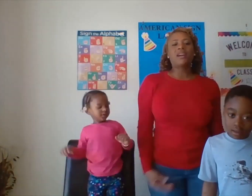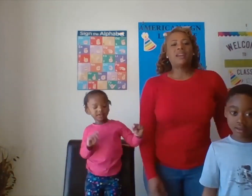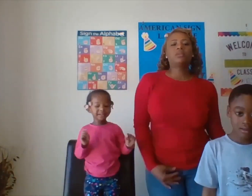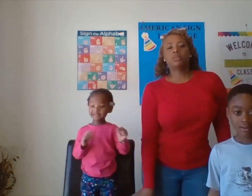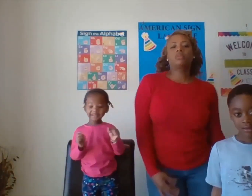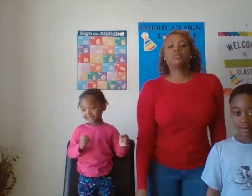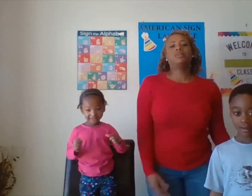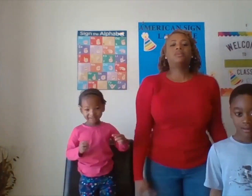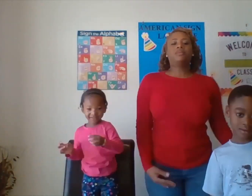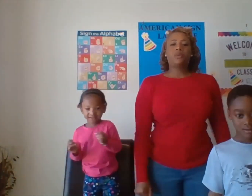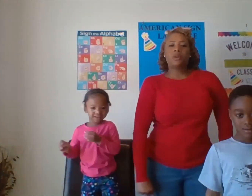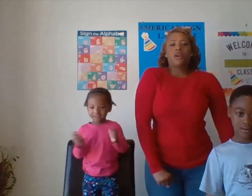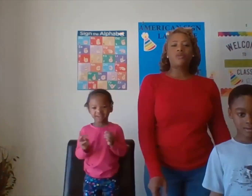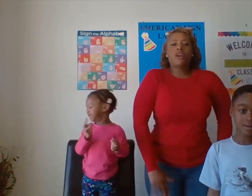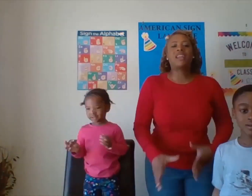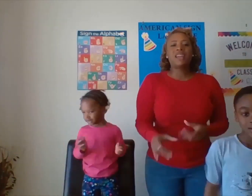guys